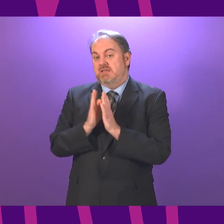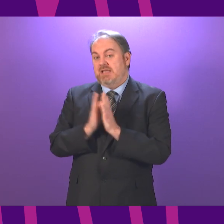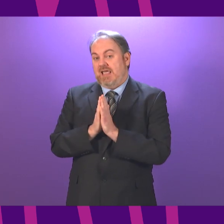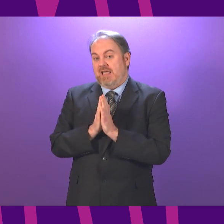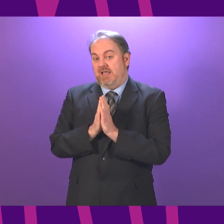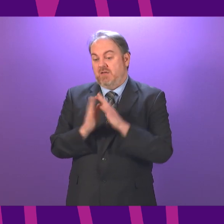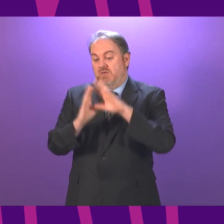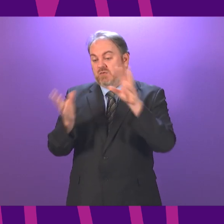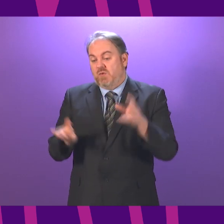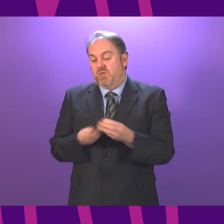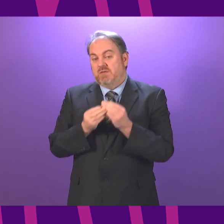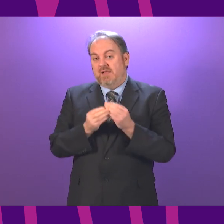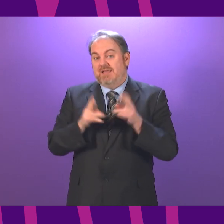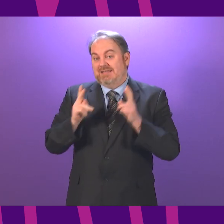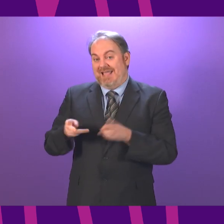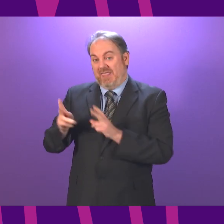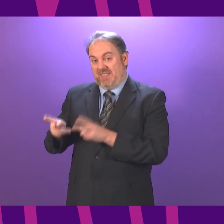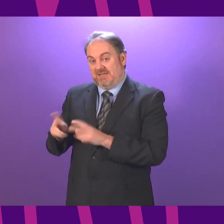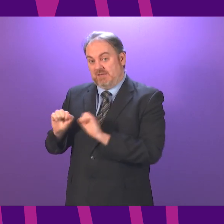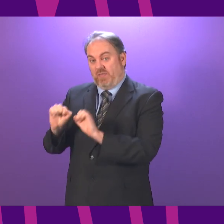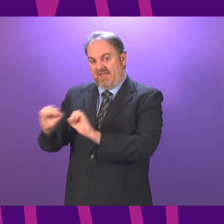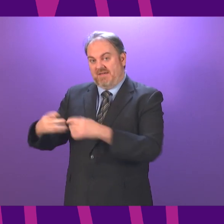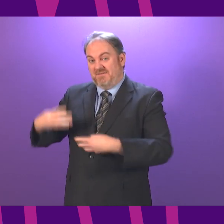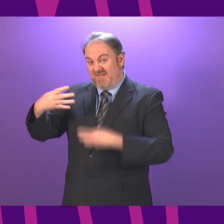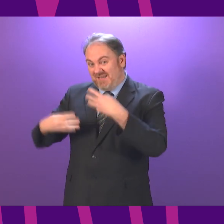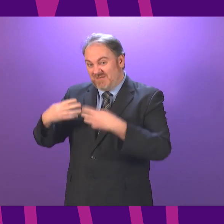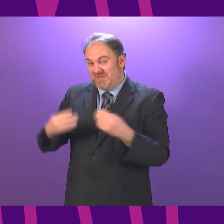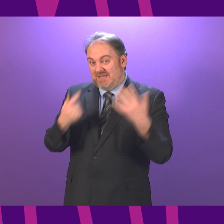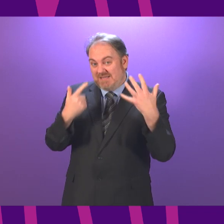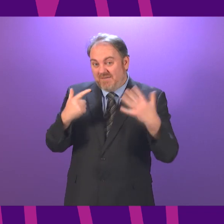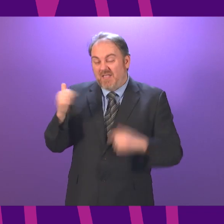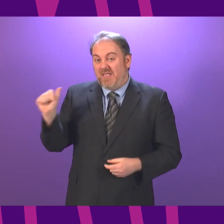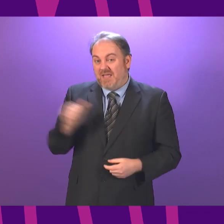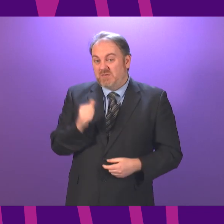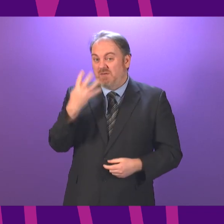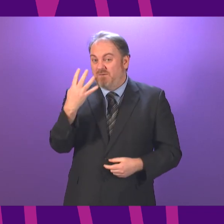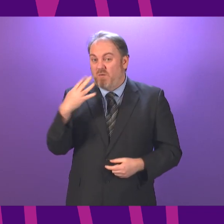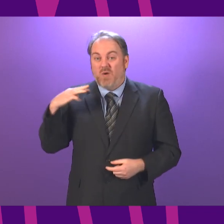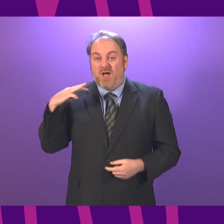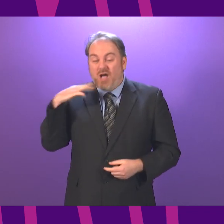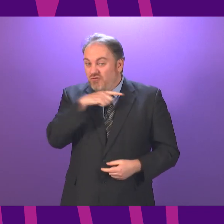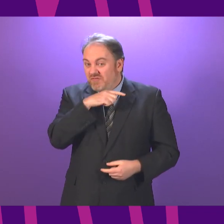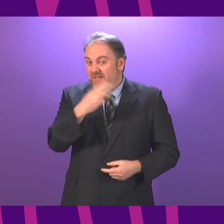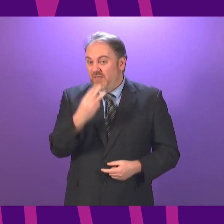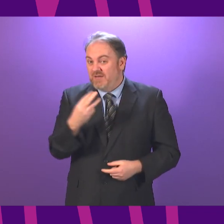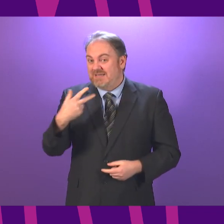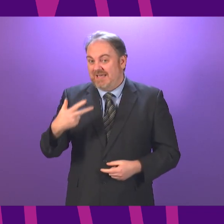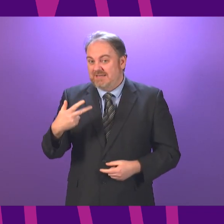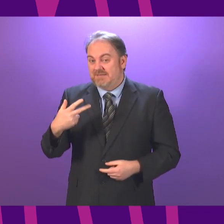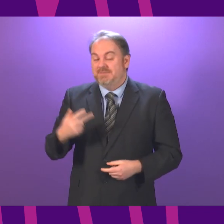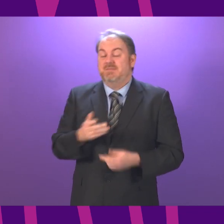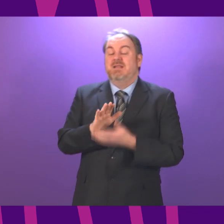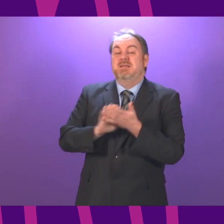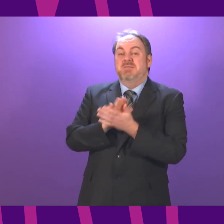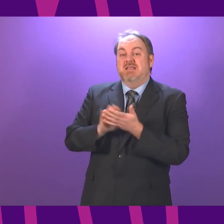linked to Covid under the wider definition was 7,448. Of those deaths, 368 were registered in the